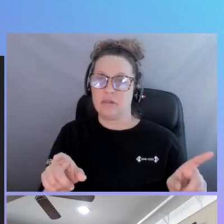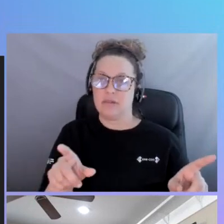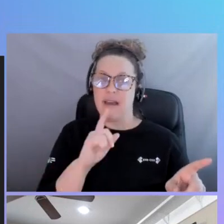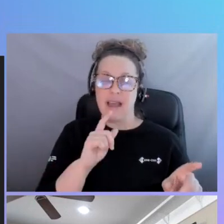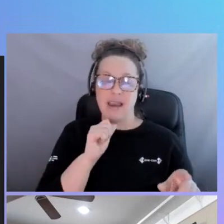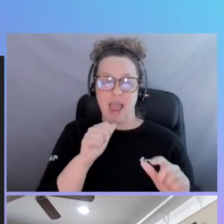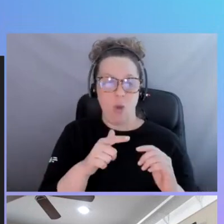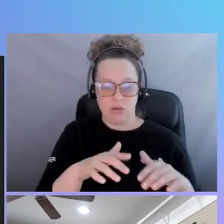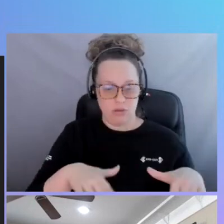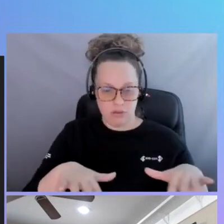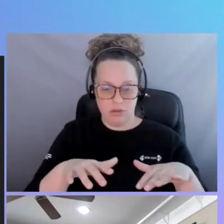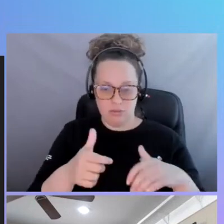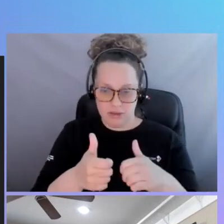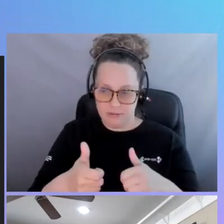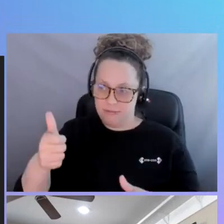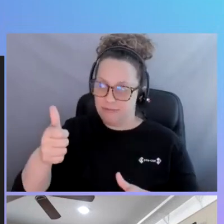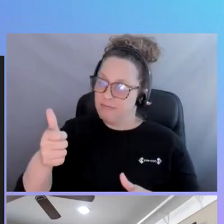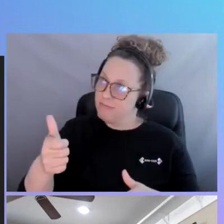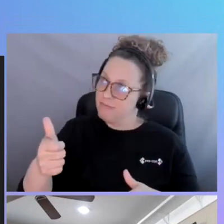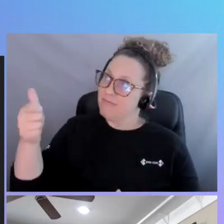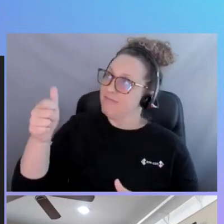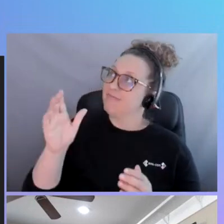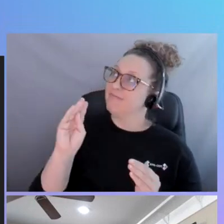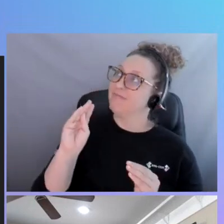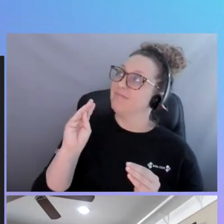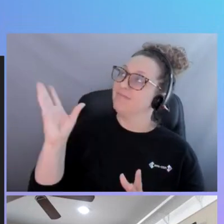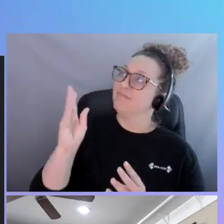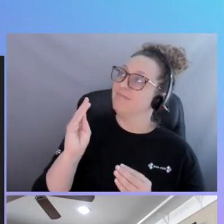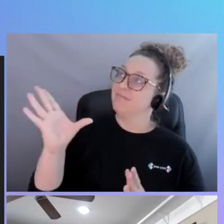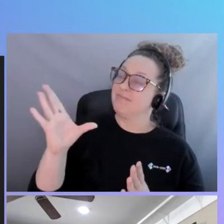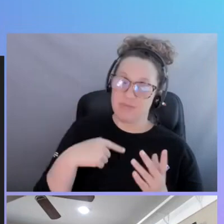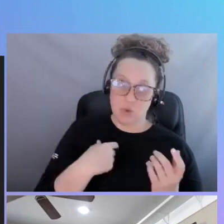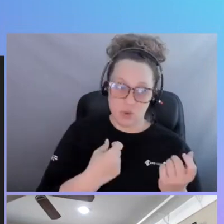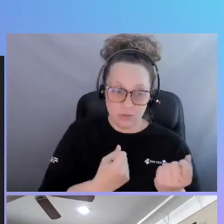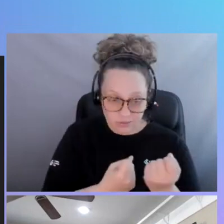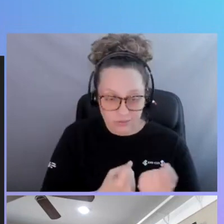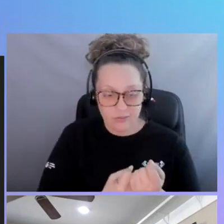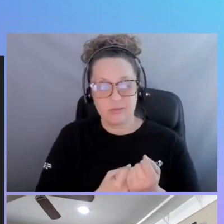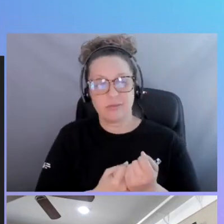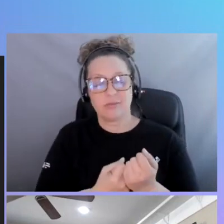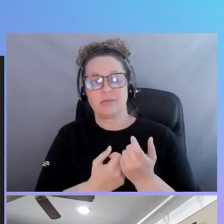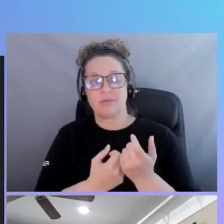interested in promoting, sponsoring, getting our message